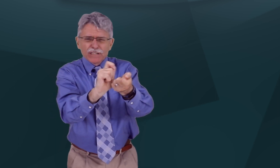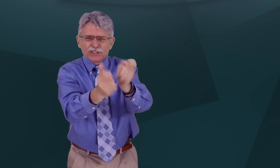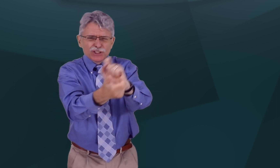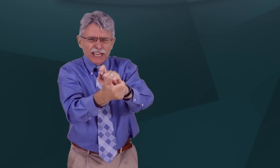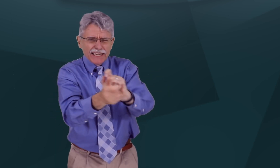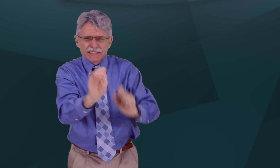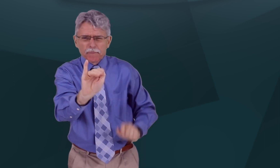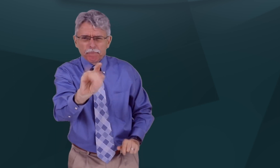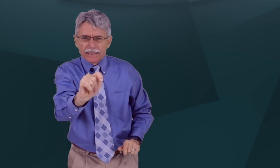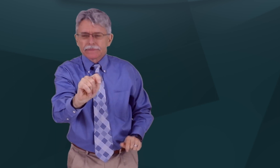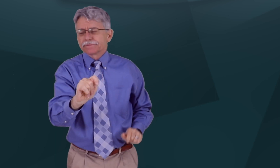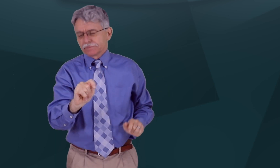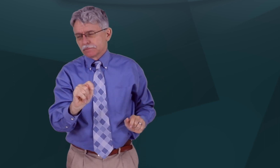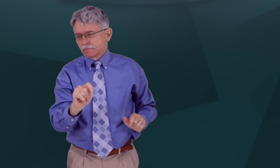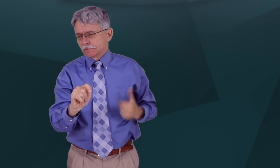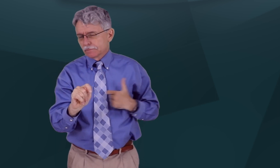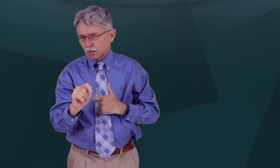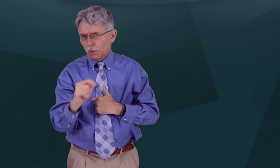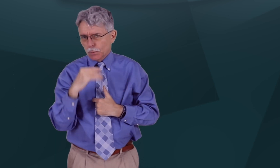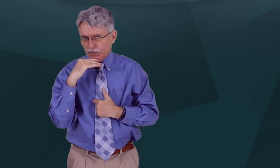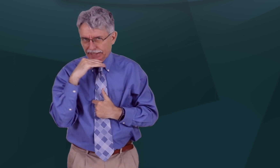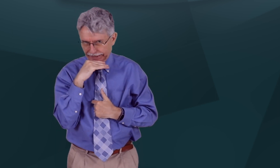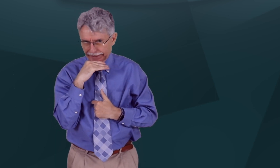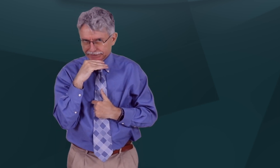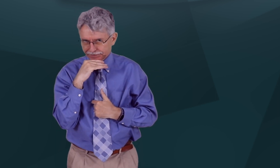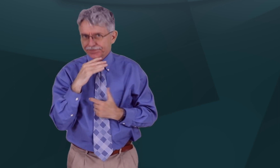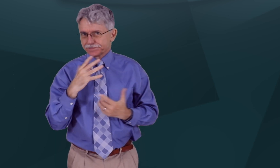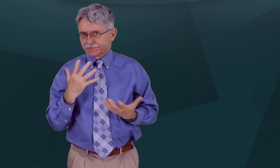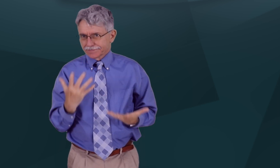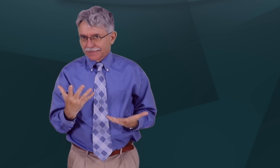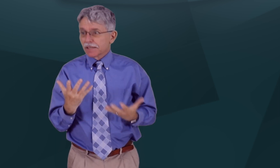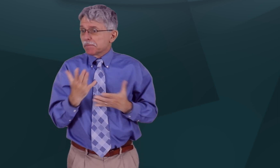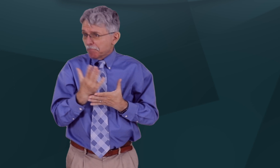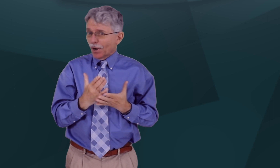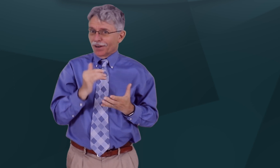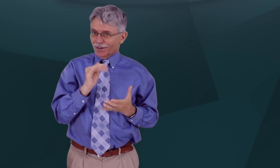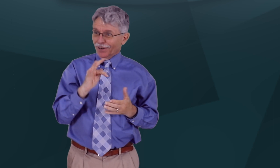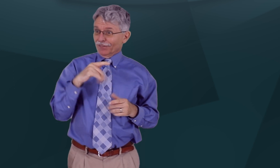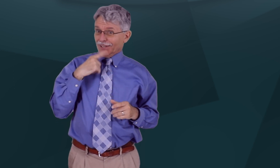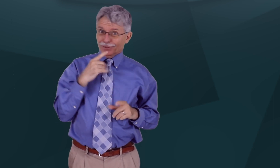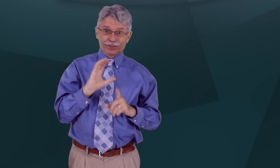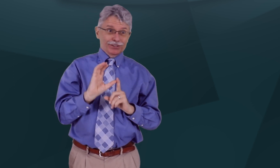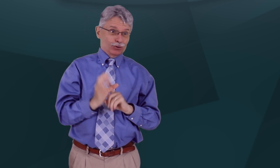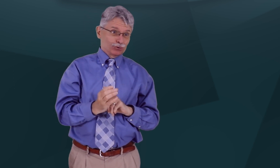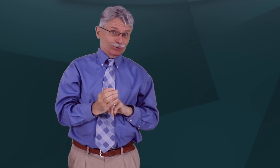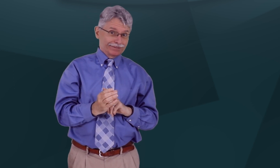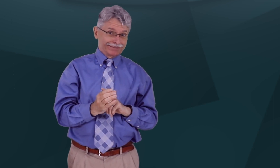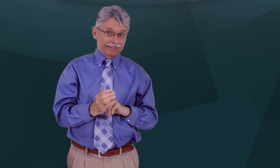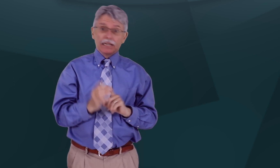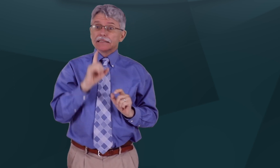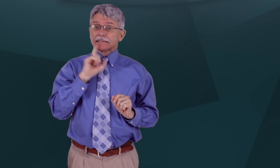You haven't changed a bit! And we all know that's a lie, but it's part of hearing culture.